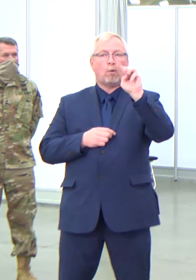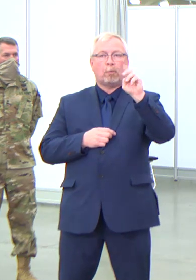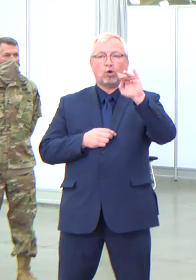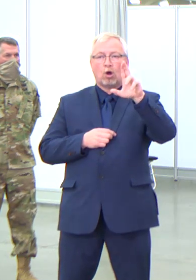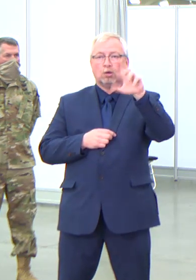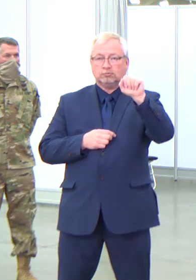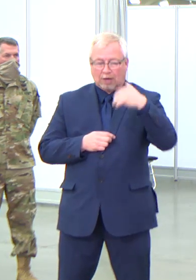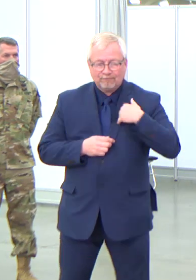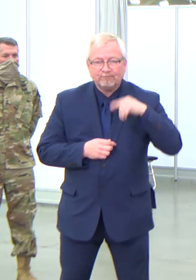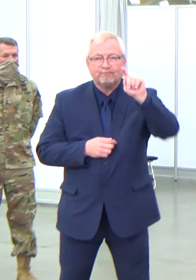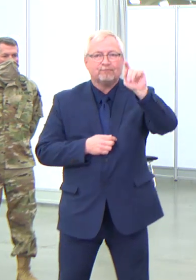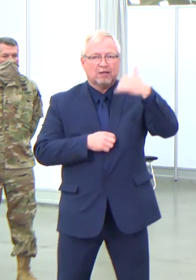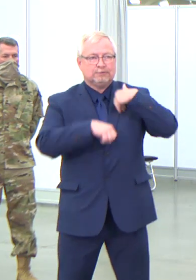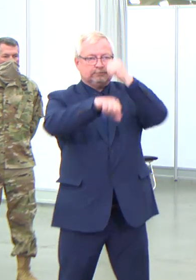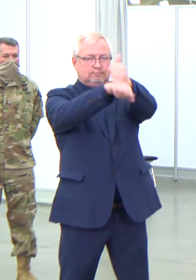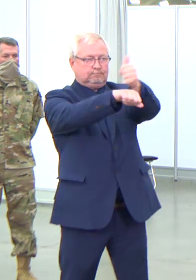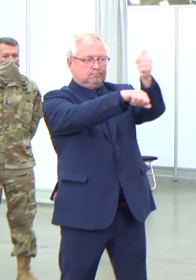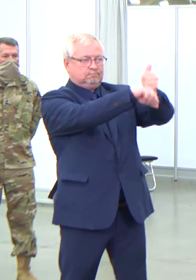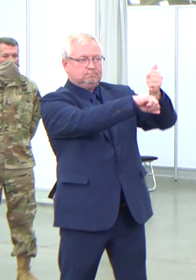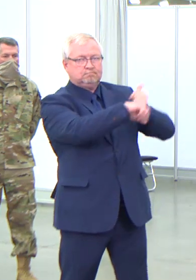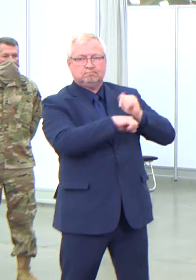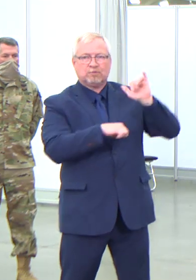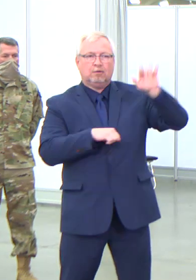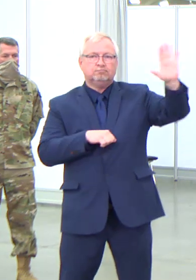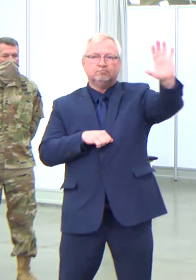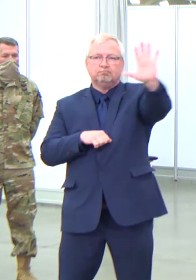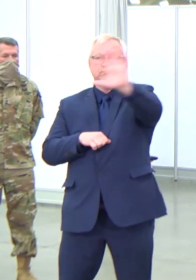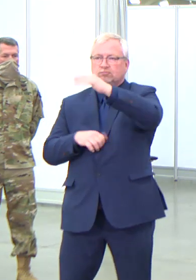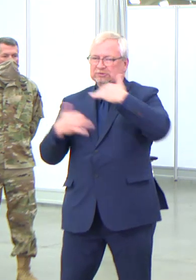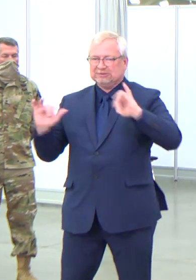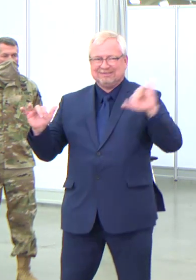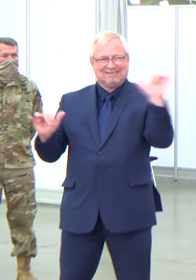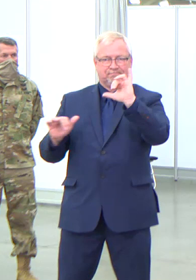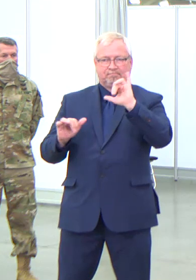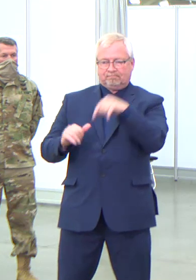Lumeris, MedStar, all of us working in collaborative efforts to address the potential capacity limitations that we